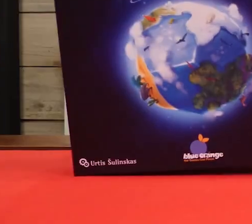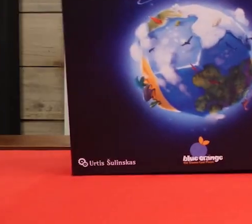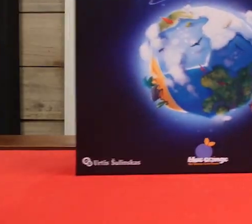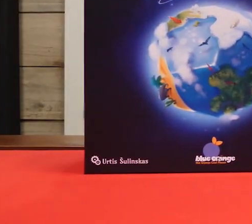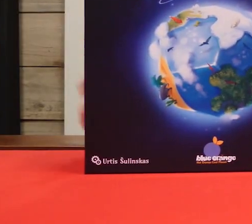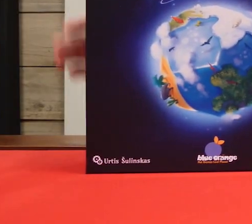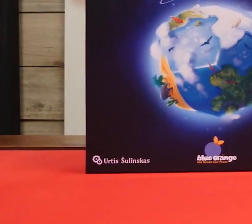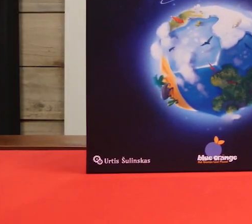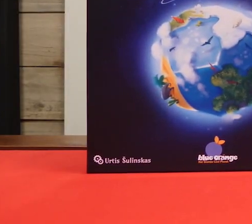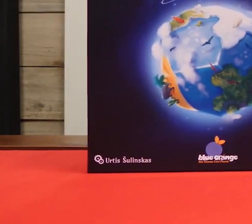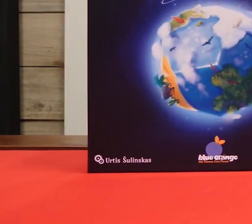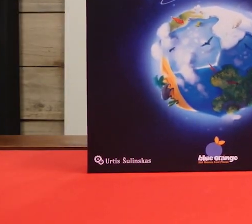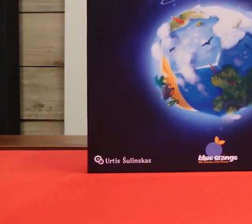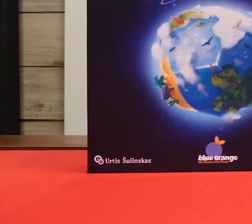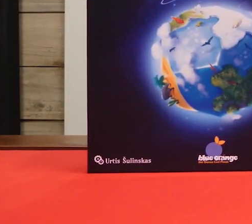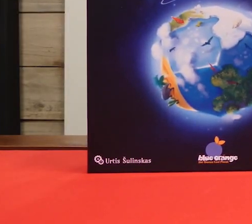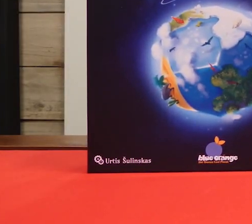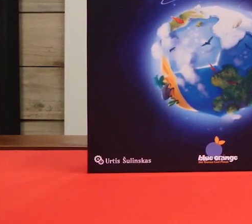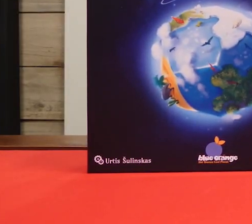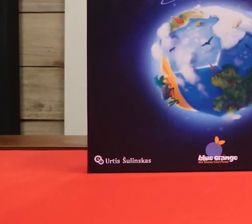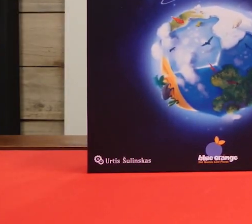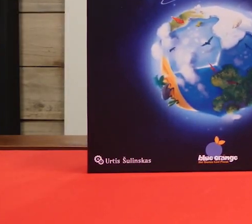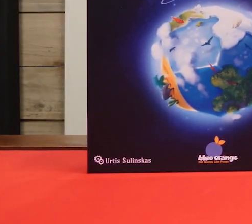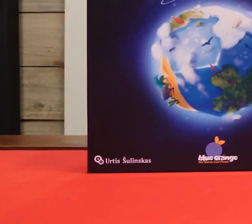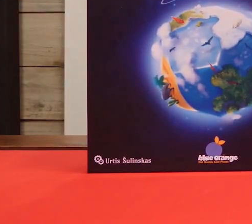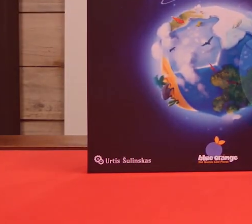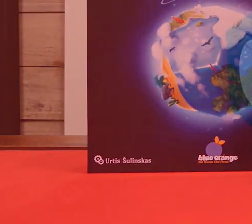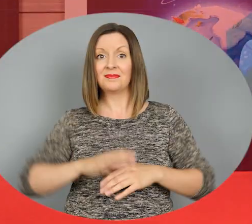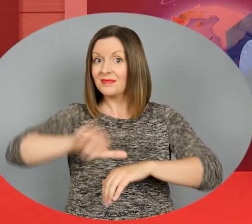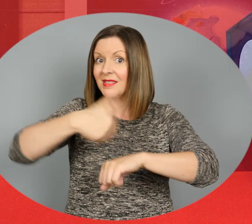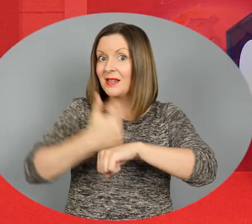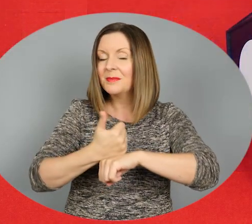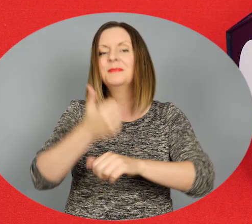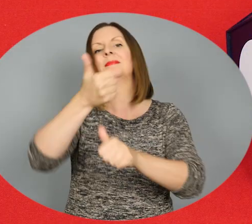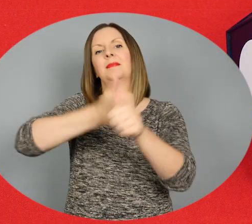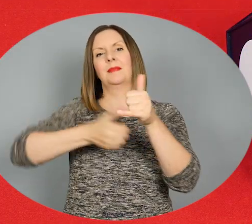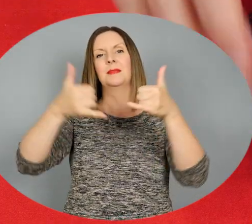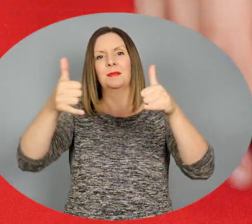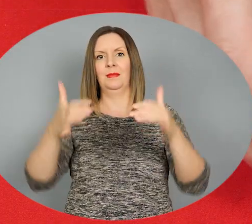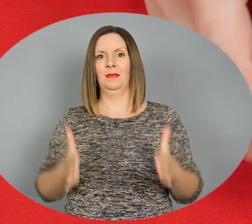join me at the table and let’s learn how to play. To set up, give each player one of